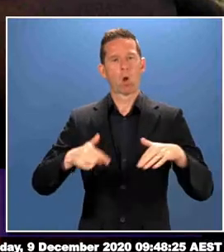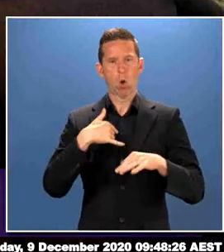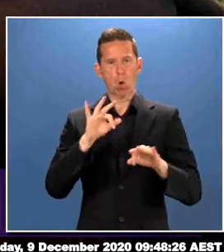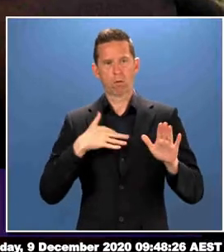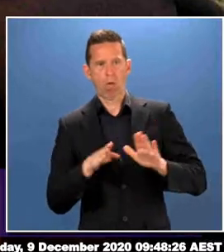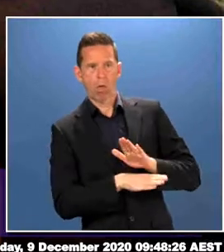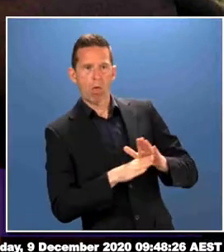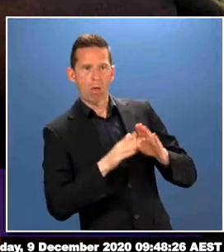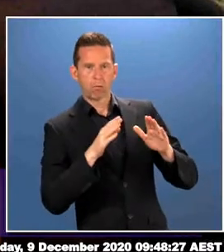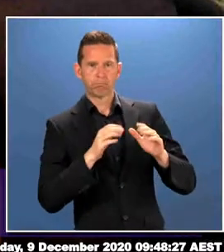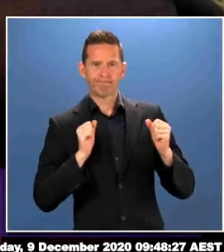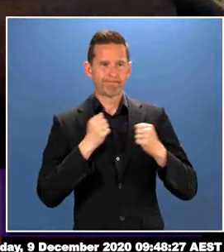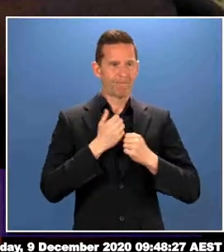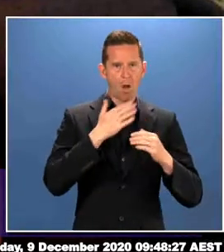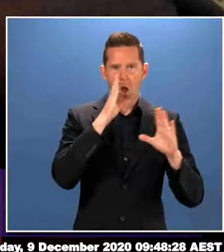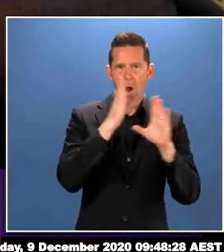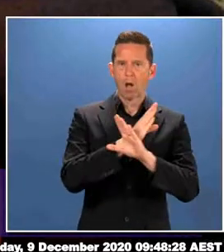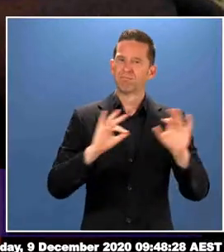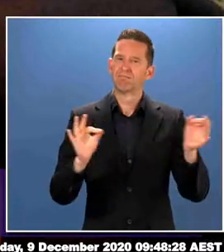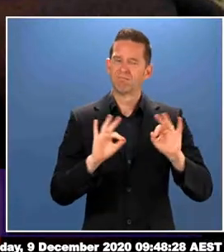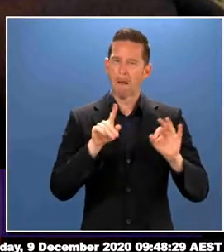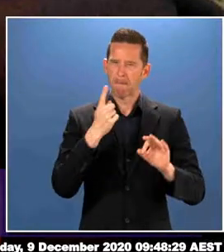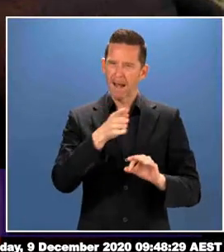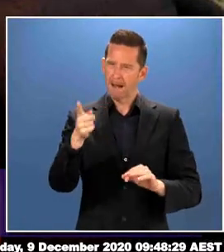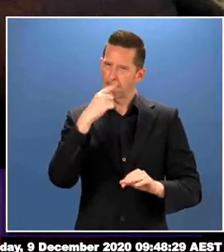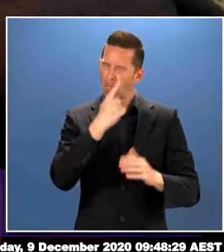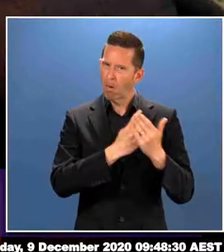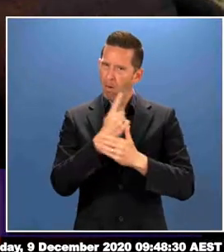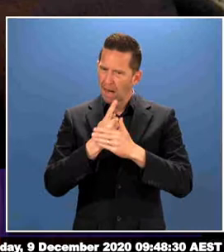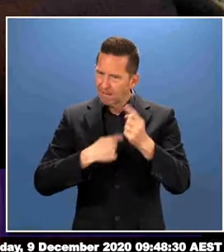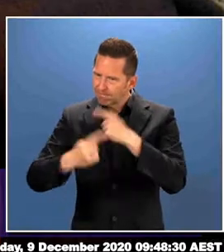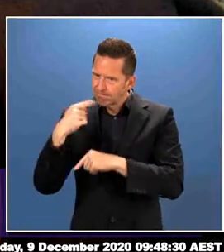was not and often people ran into barriers of it being something that